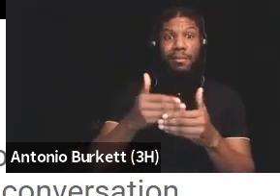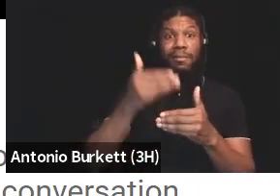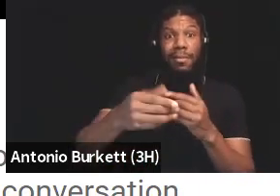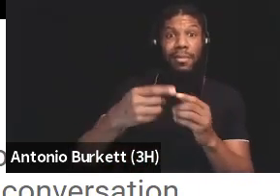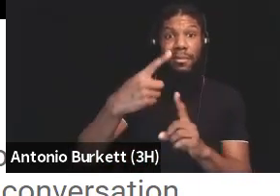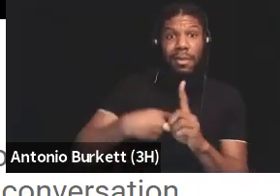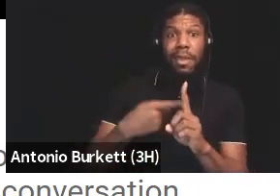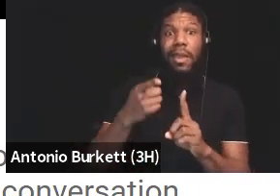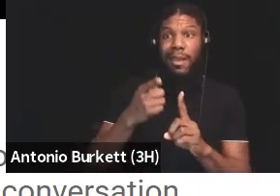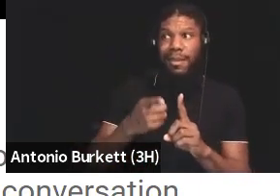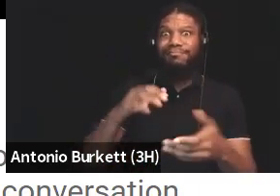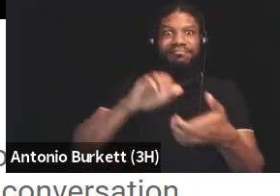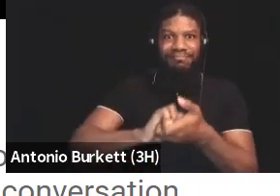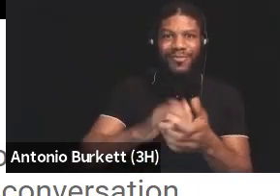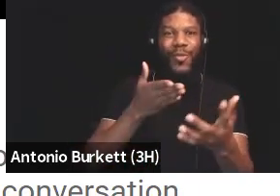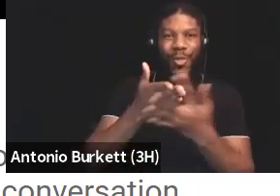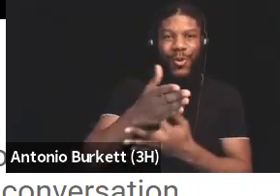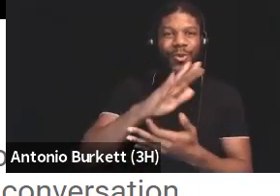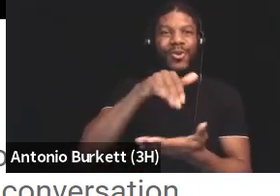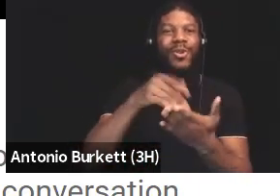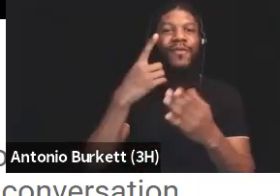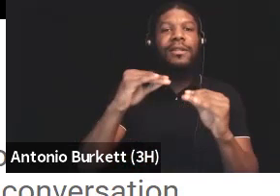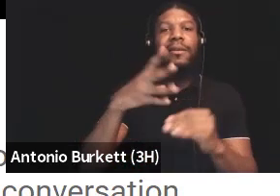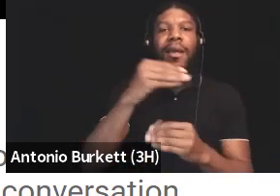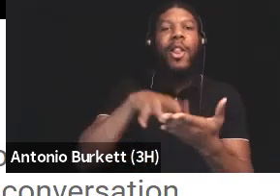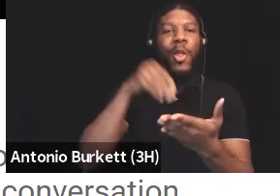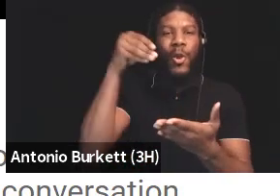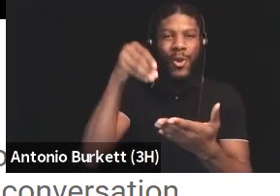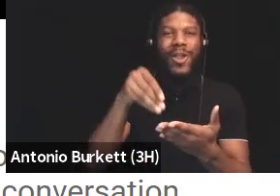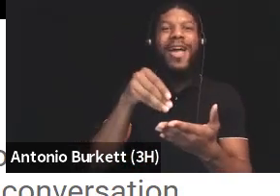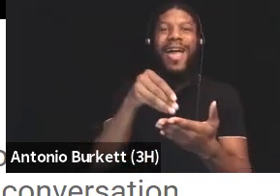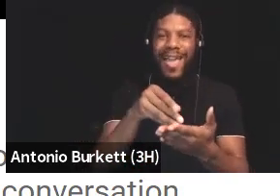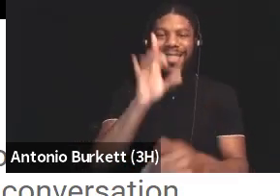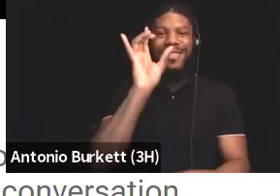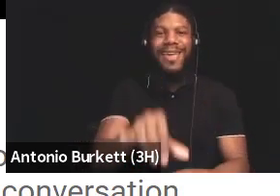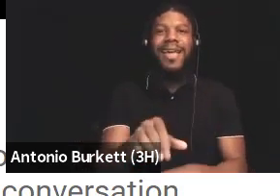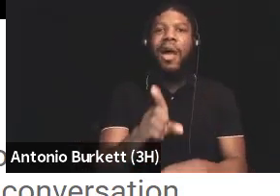is through our center for teaching and learning, so I would obviously recommend that you consider